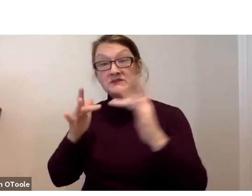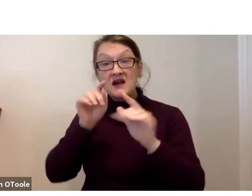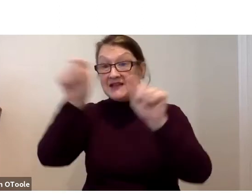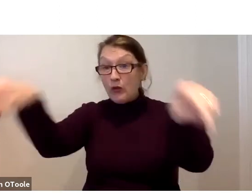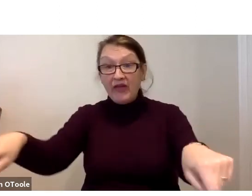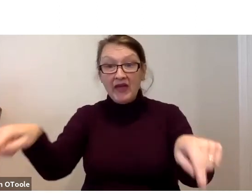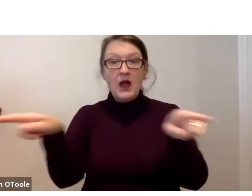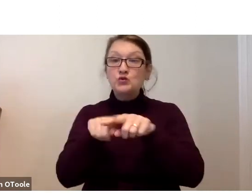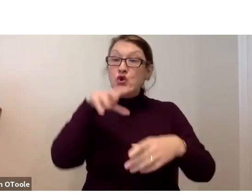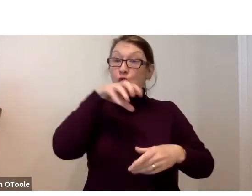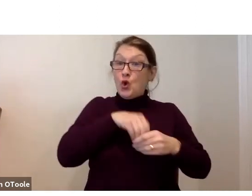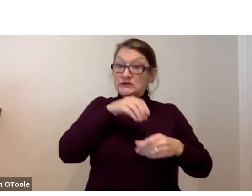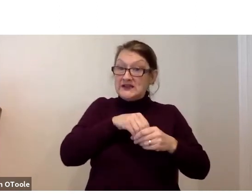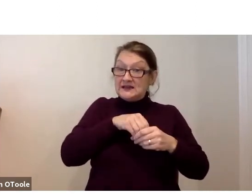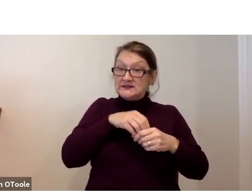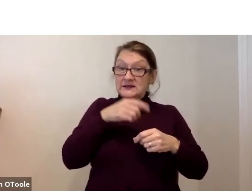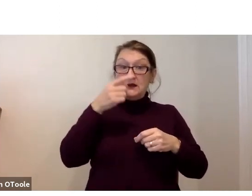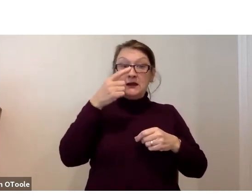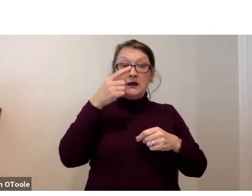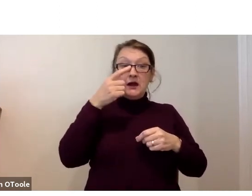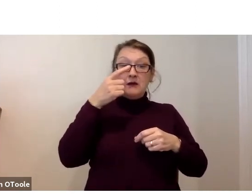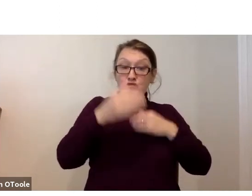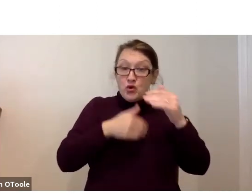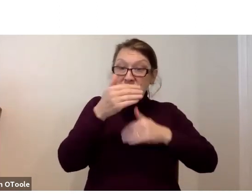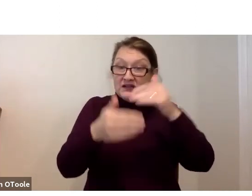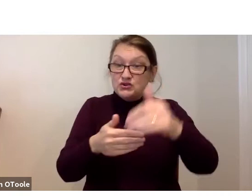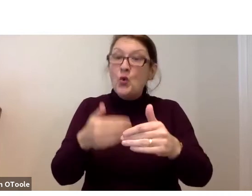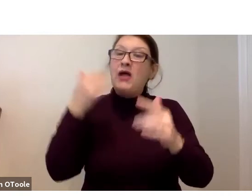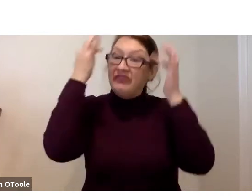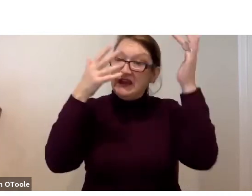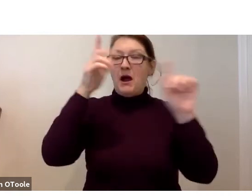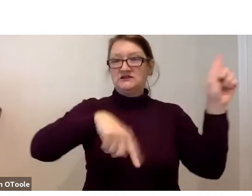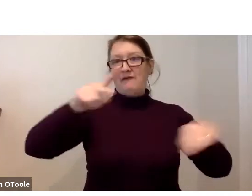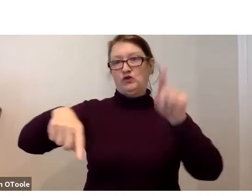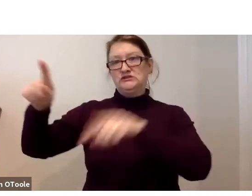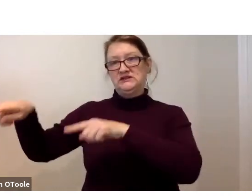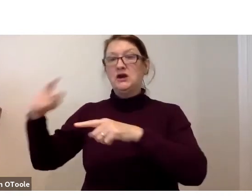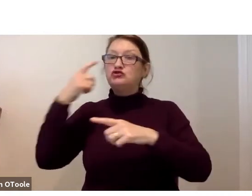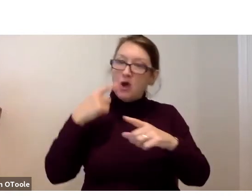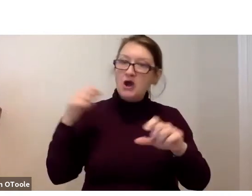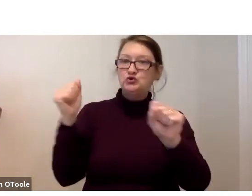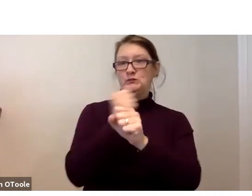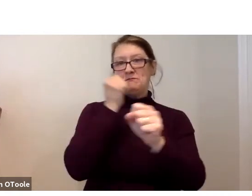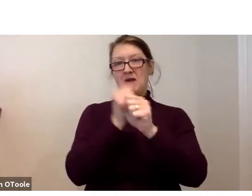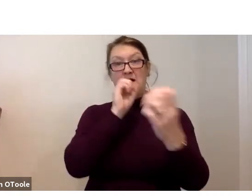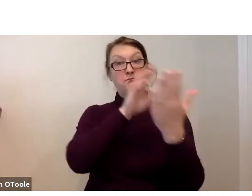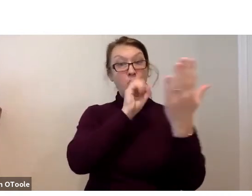taking photos that are diverse. Where possible try to create your own content.